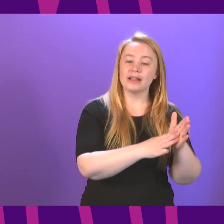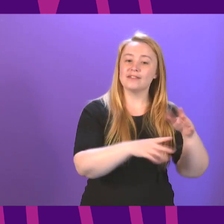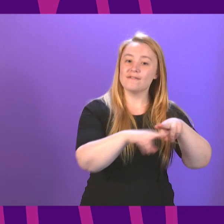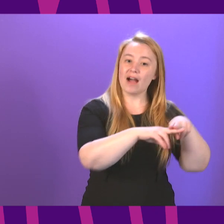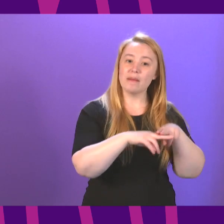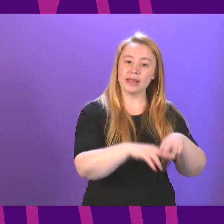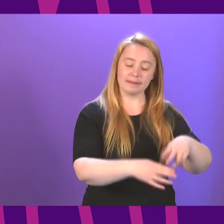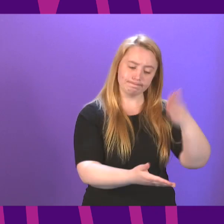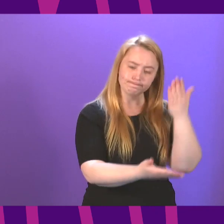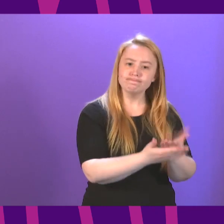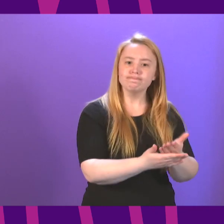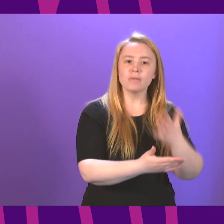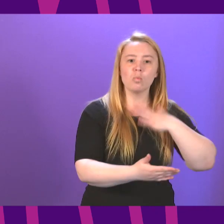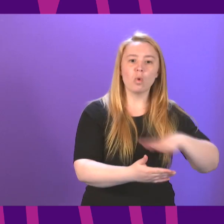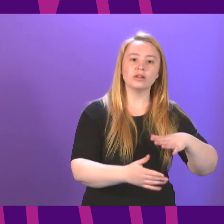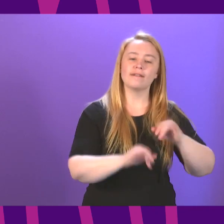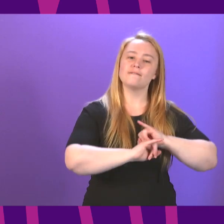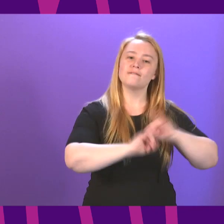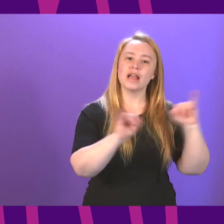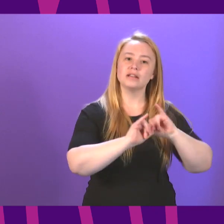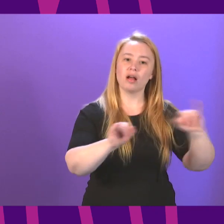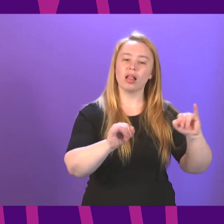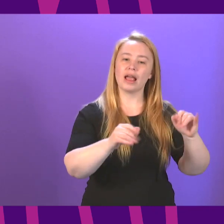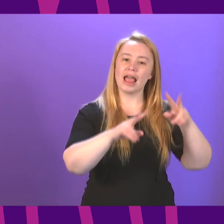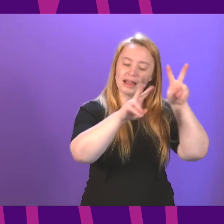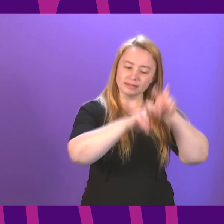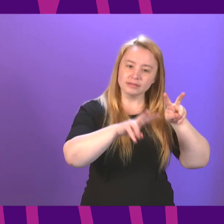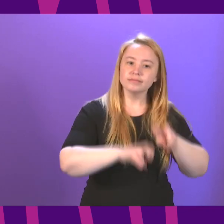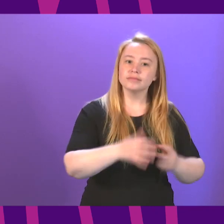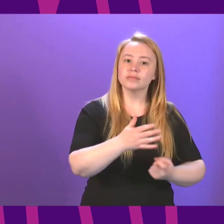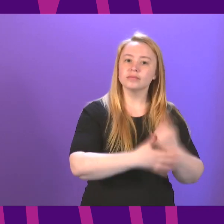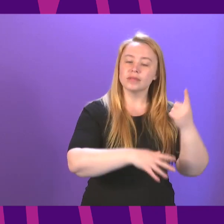They understand the delays due to Covid, but it is unfair to prolong their grief.